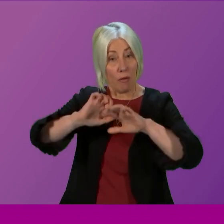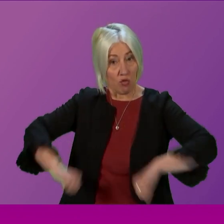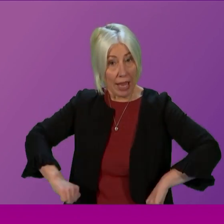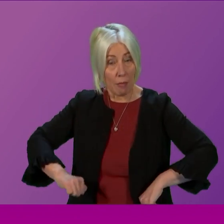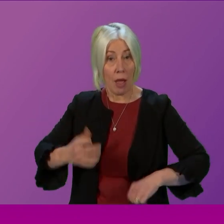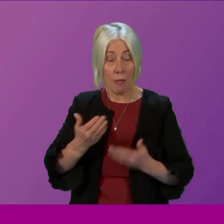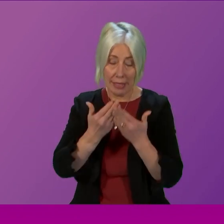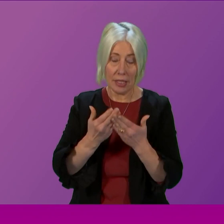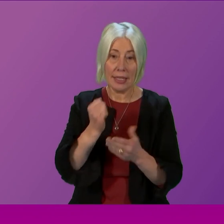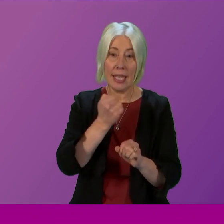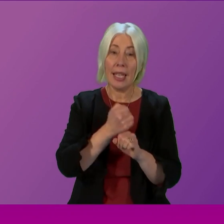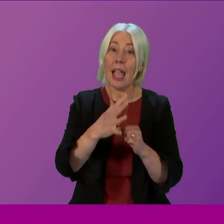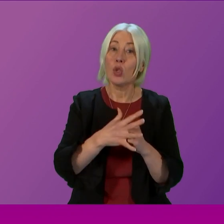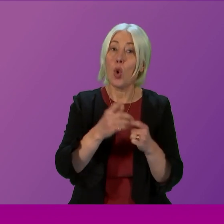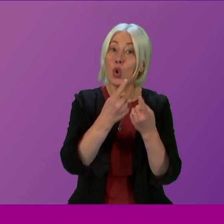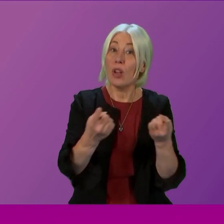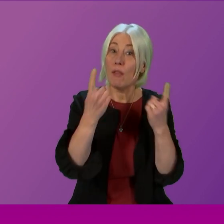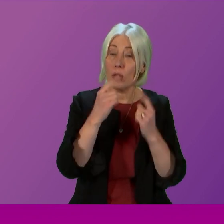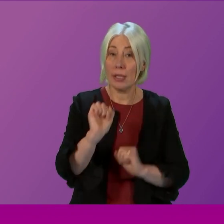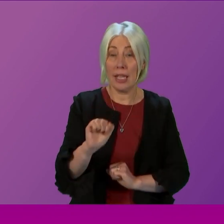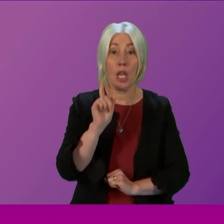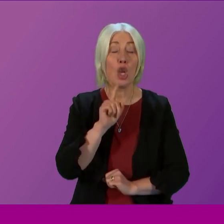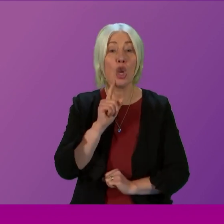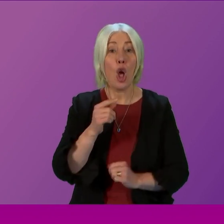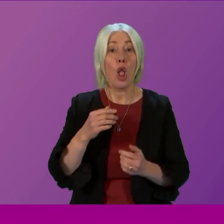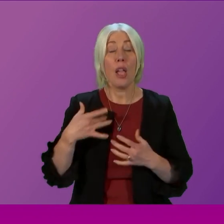at the University of Glasgow. Ellie survived that ordeal but was shocked